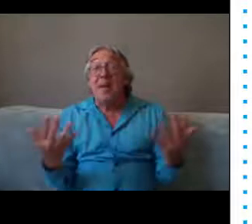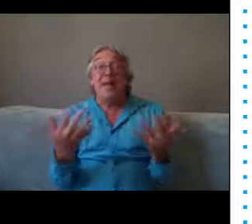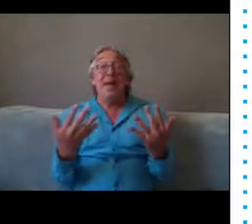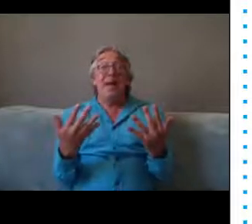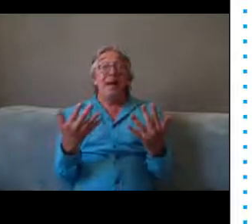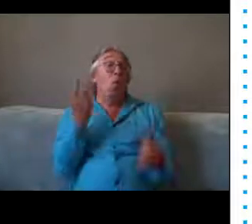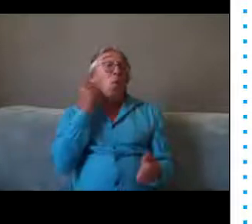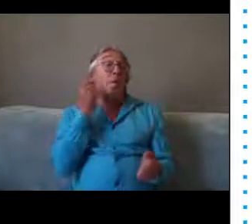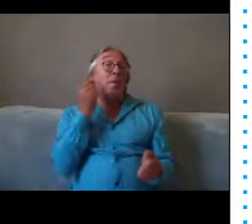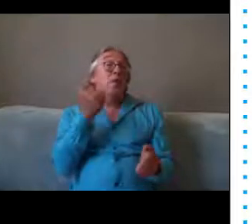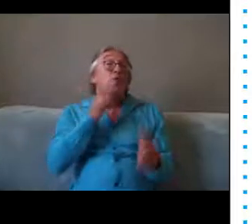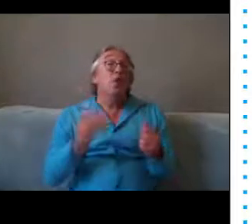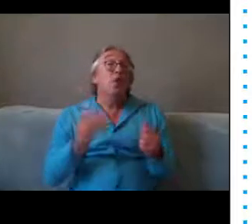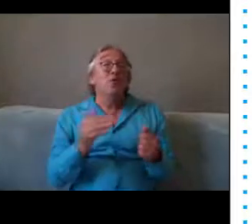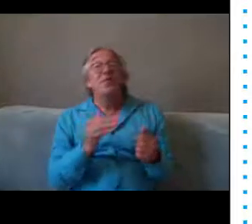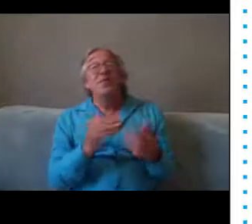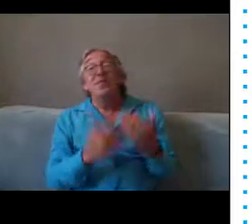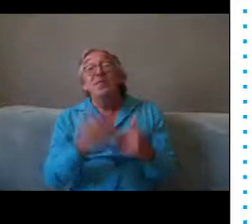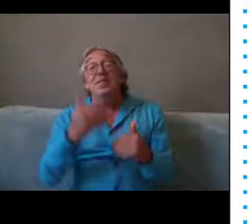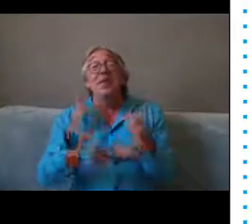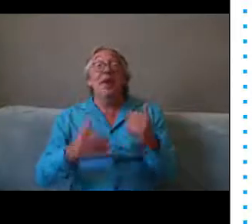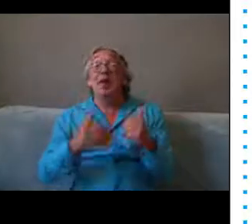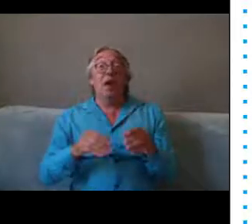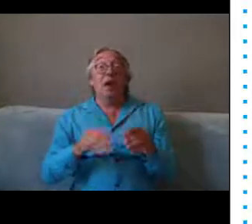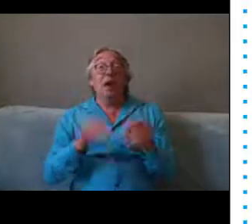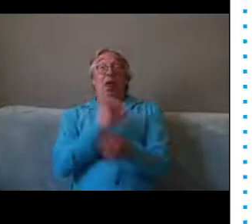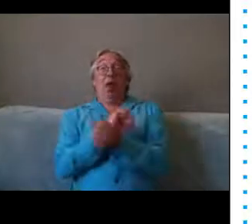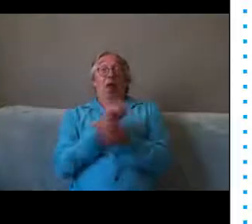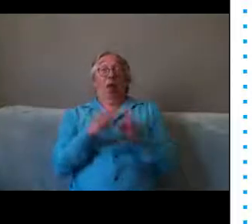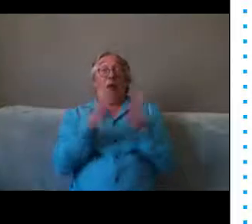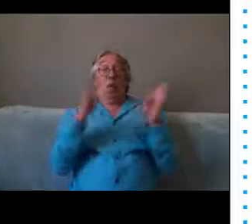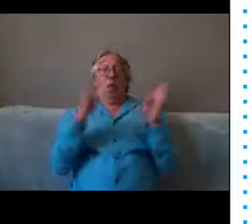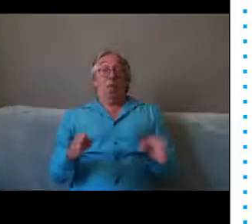And you'll see during the presentation that I'll try to explain better